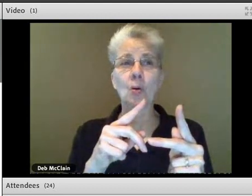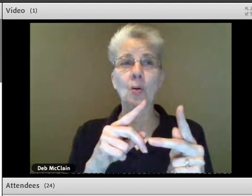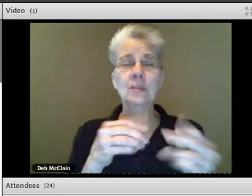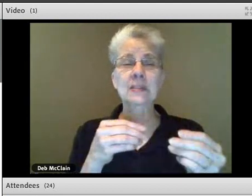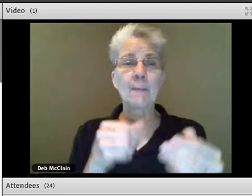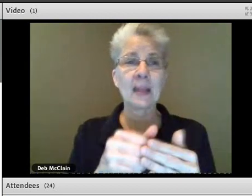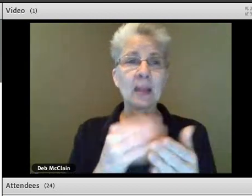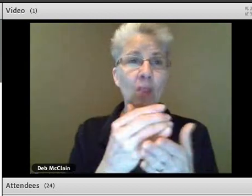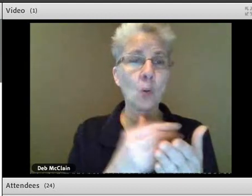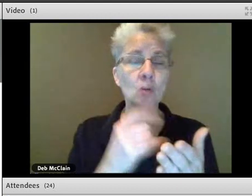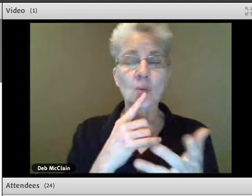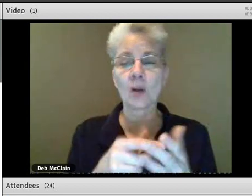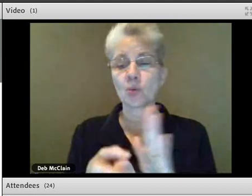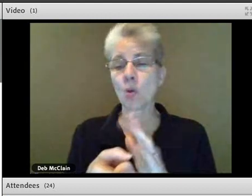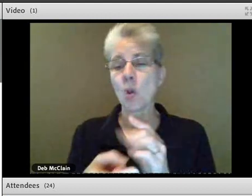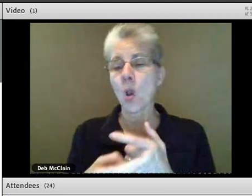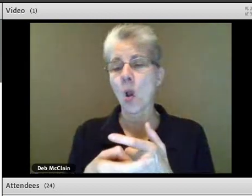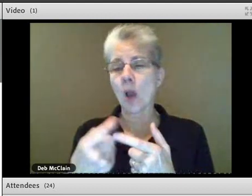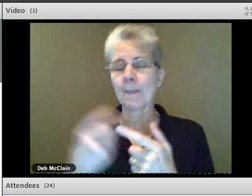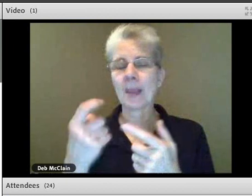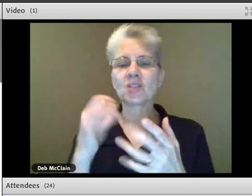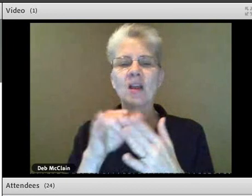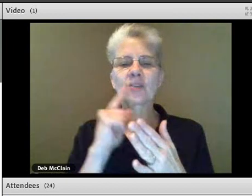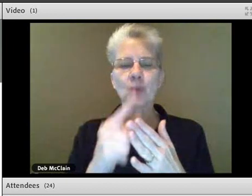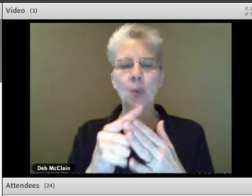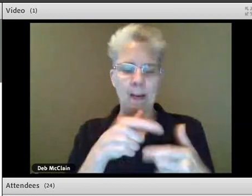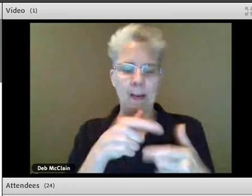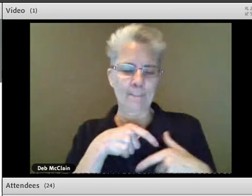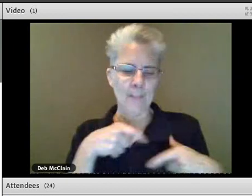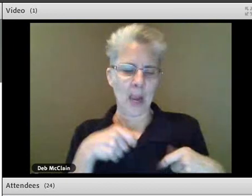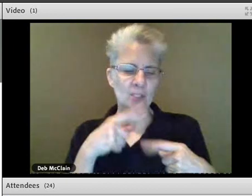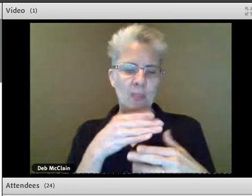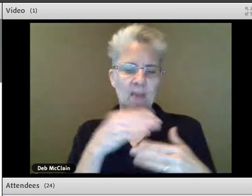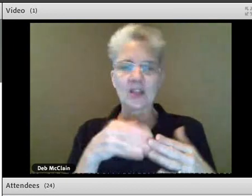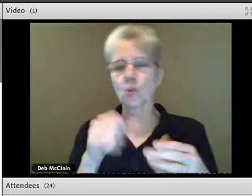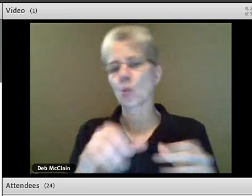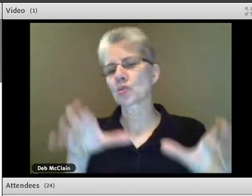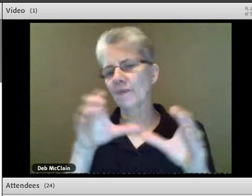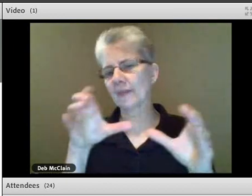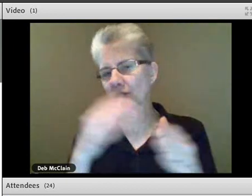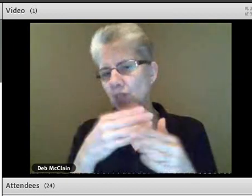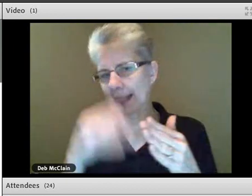or if you wanted the automation of giving them badges when they complete their certifications.